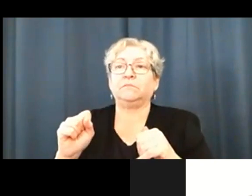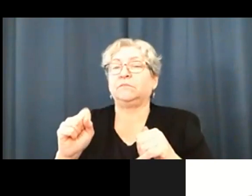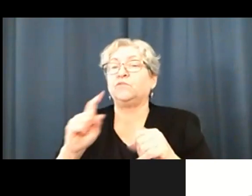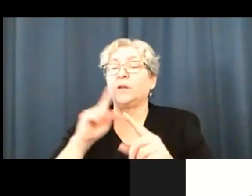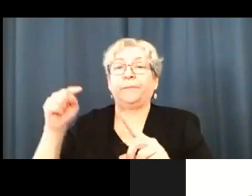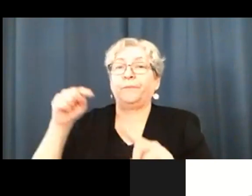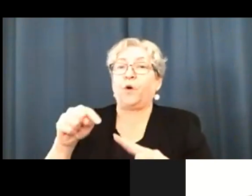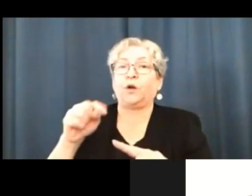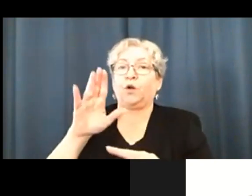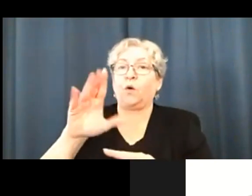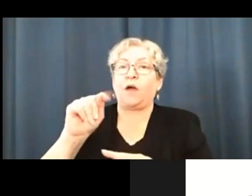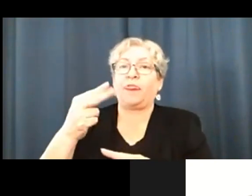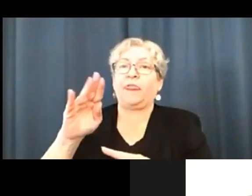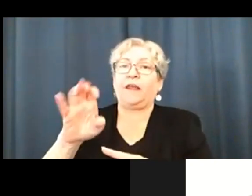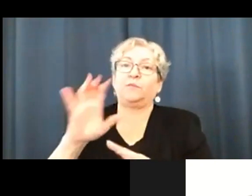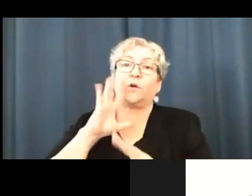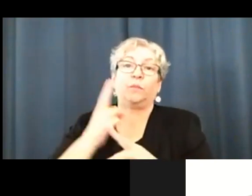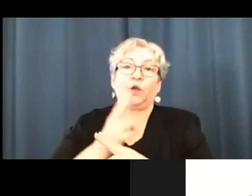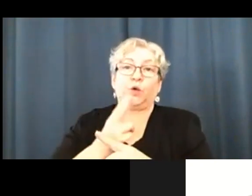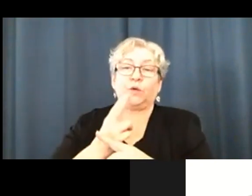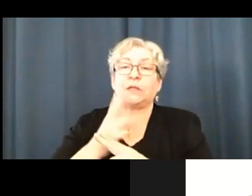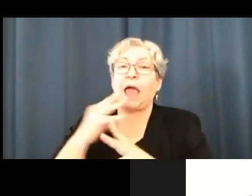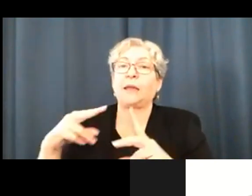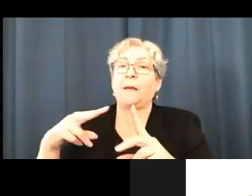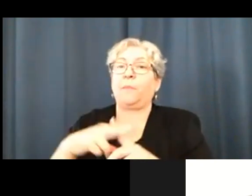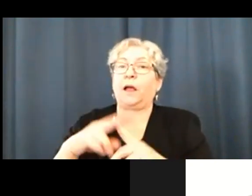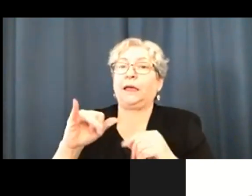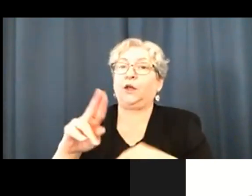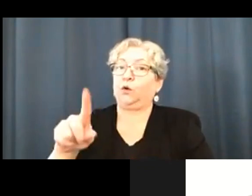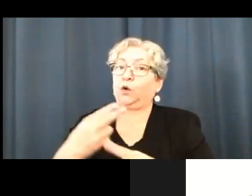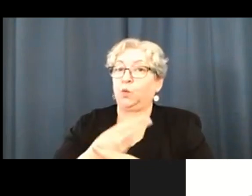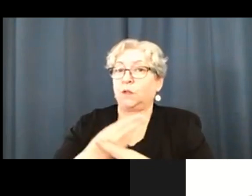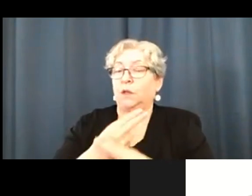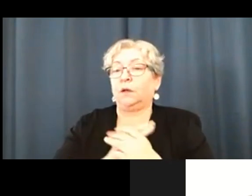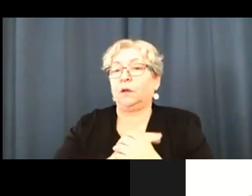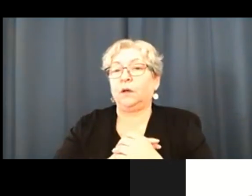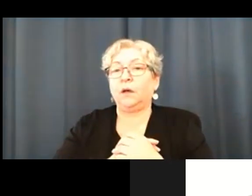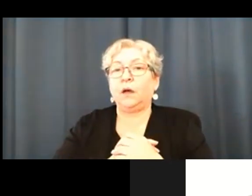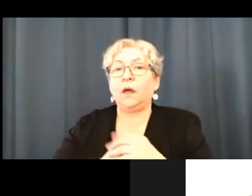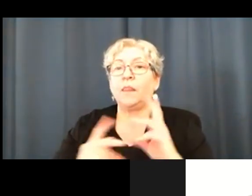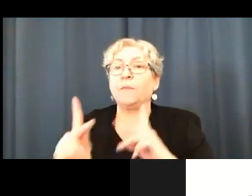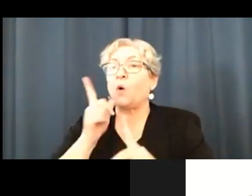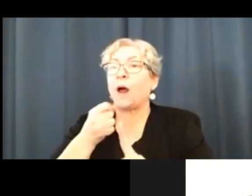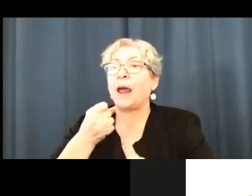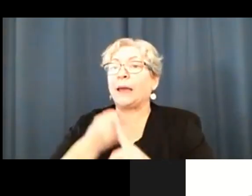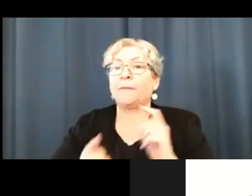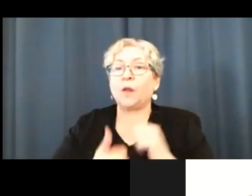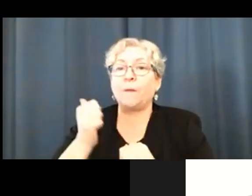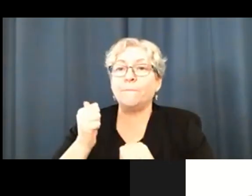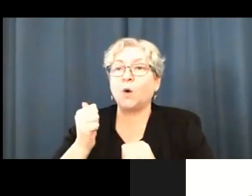that your themes are implemented and the plugins you choose to use. [Matthew] The people that are impacted the most as William was saying by that choice,